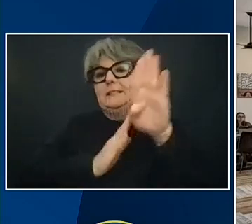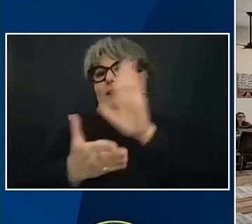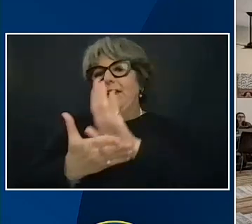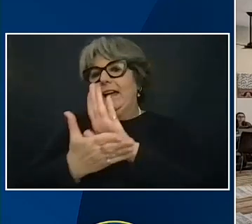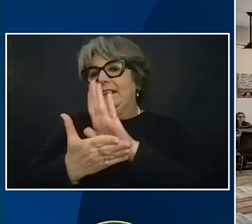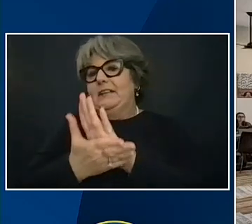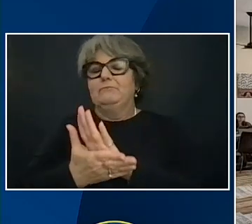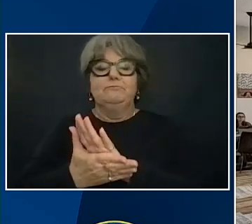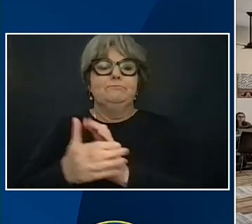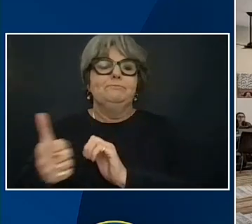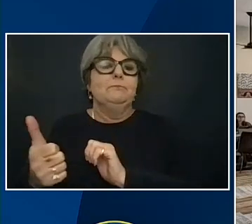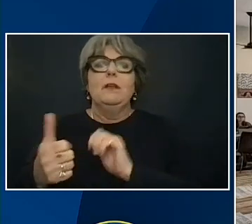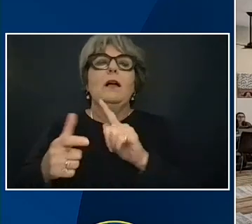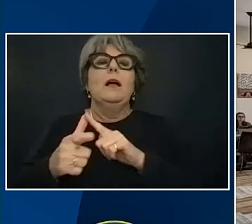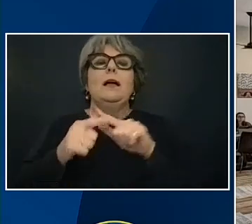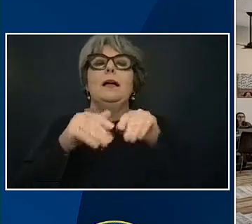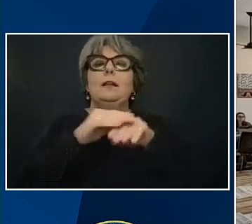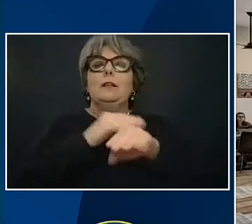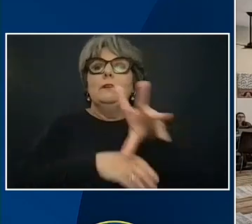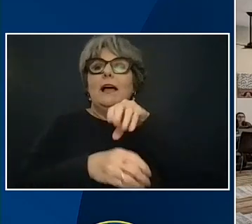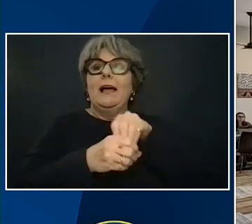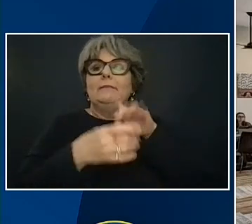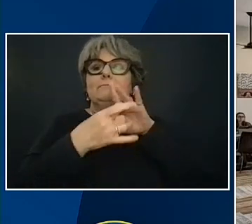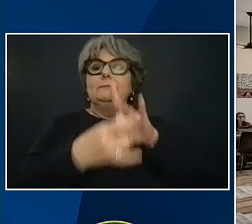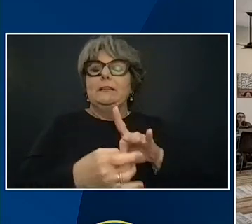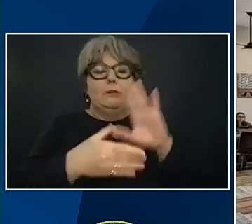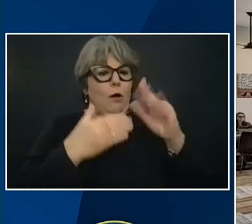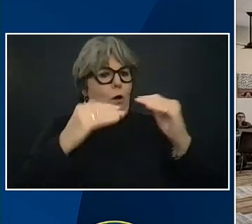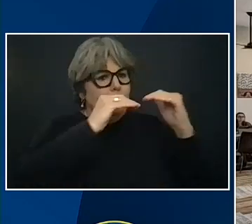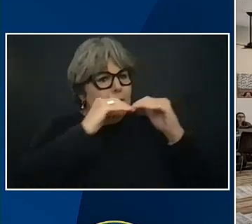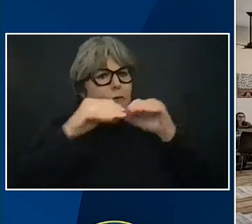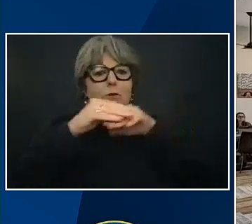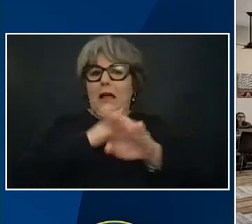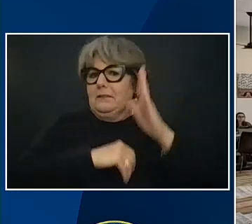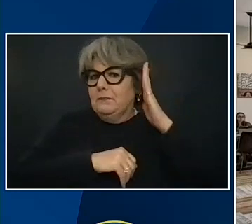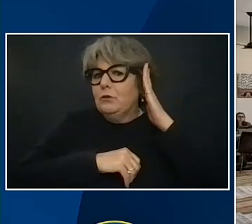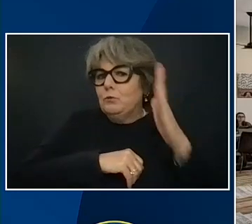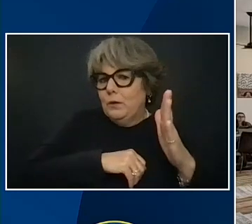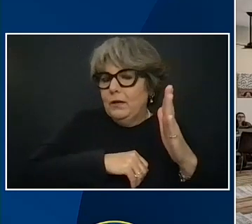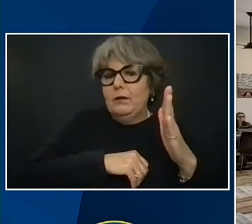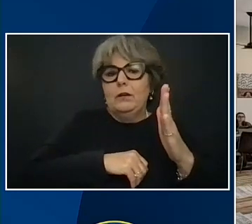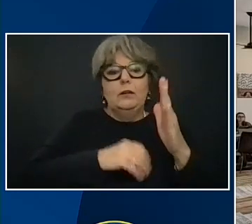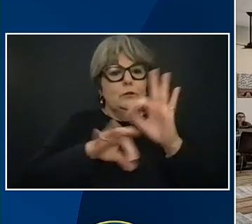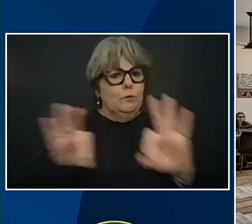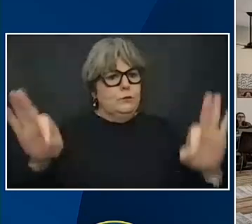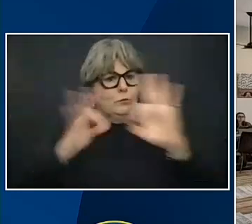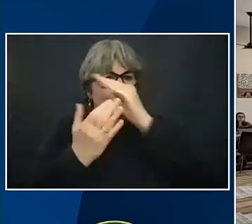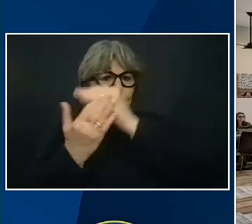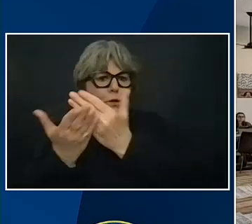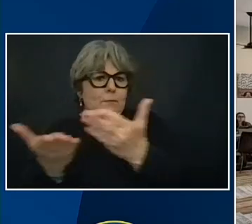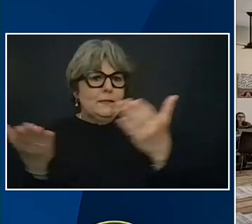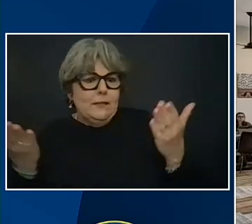Inclusive access ensures all students have equal access to essential course materials, fostering an environment that